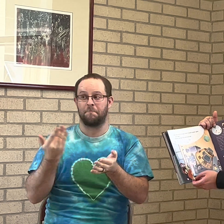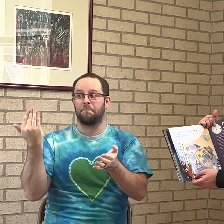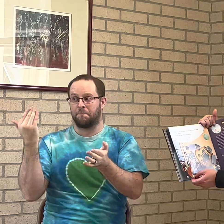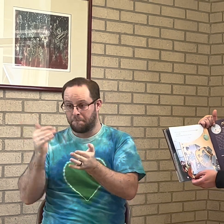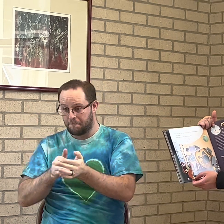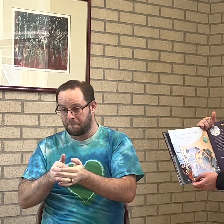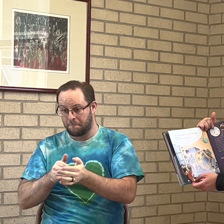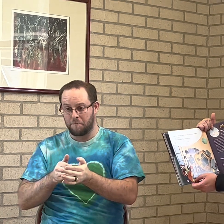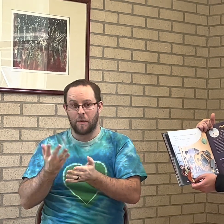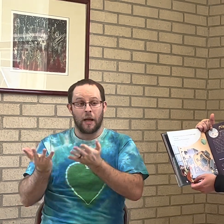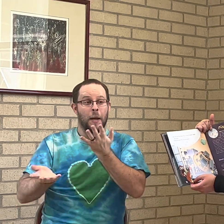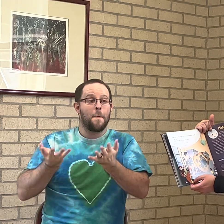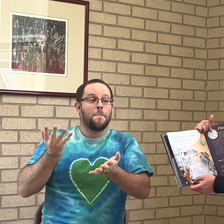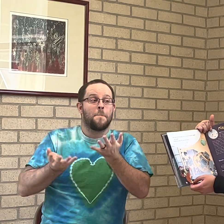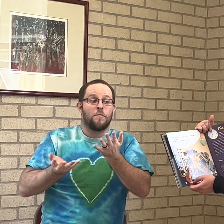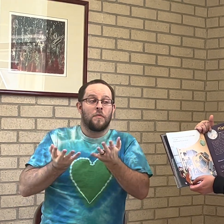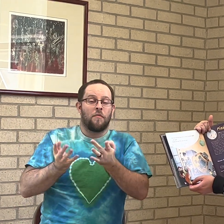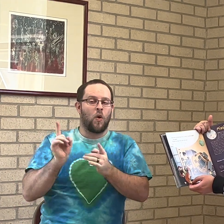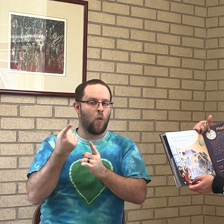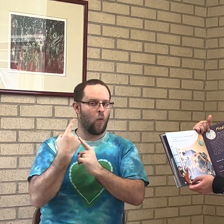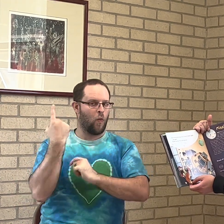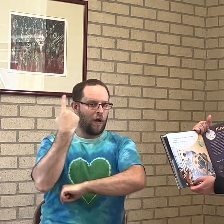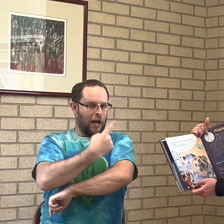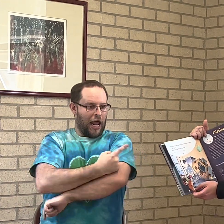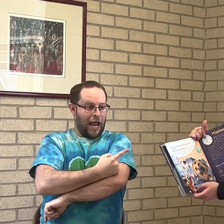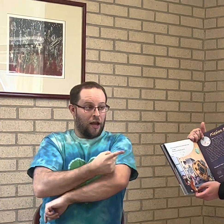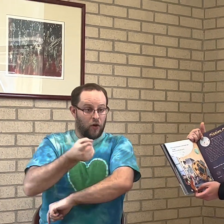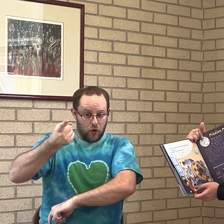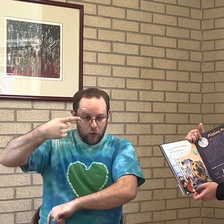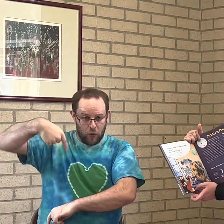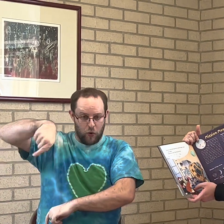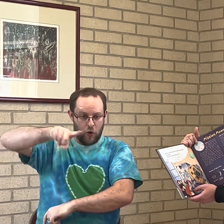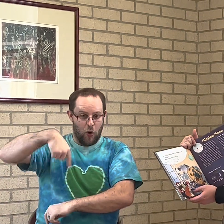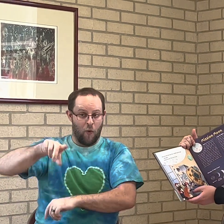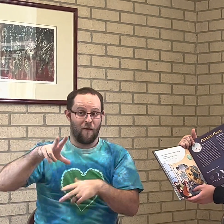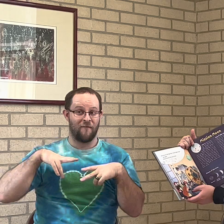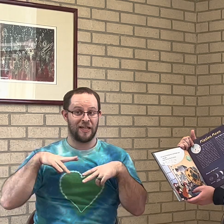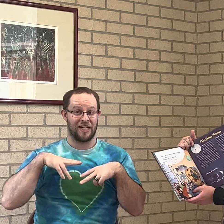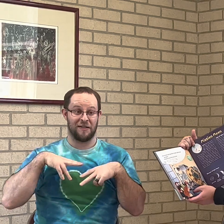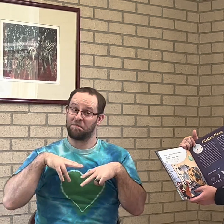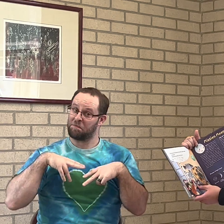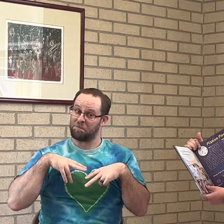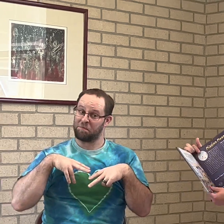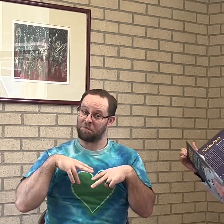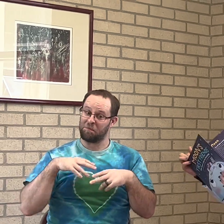Maybe one day you will visit her! The end!